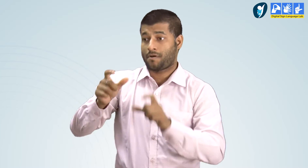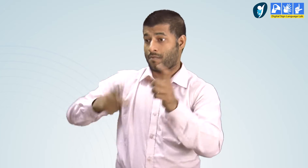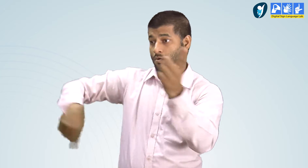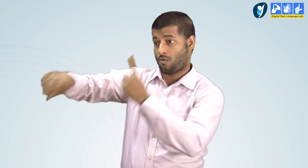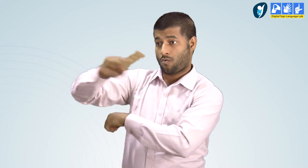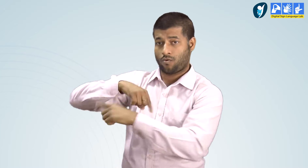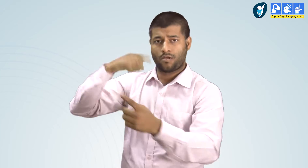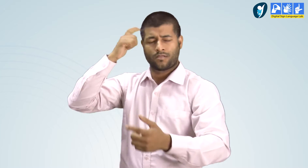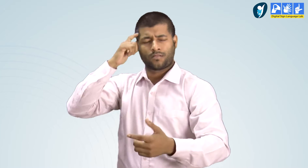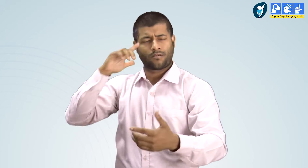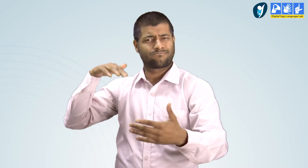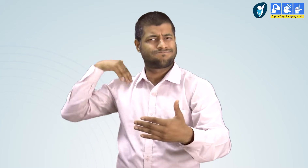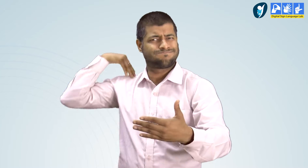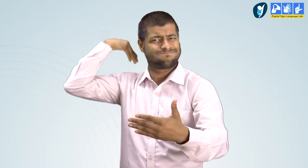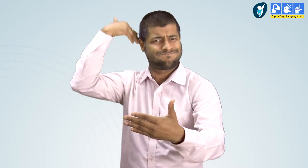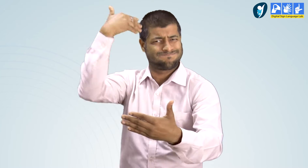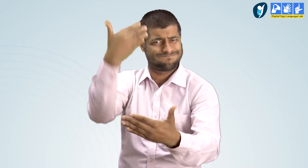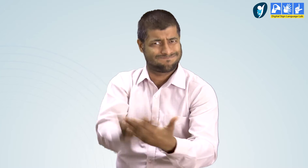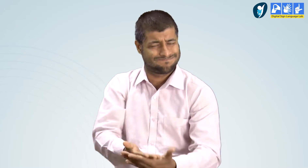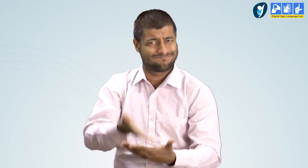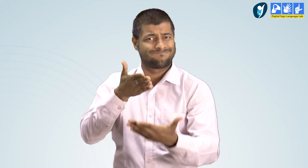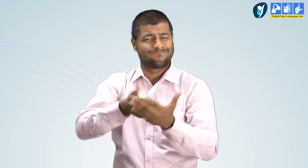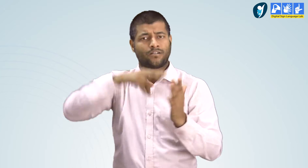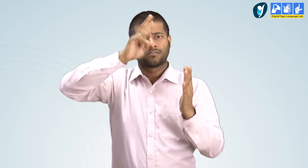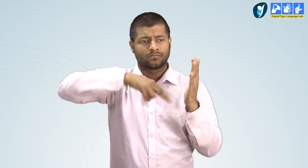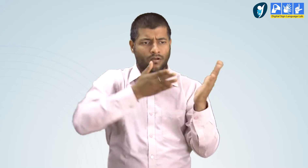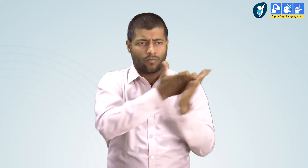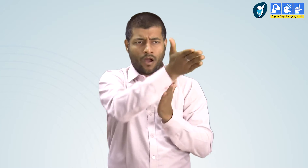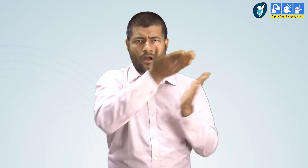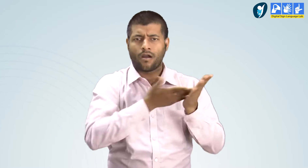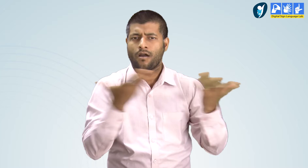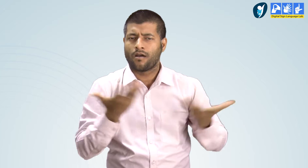Many people thought there was only one way to read,